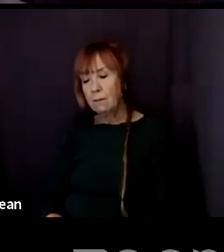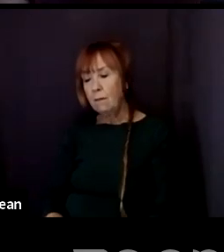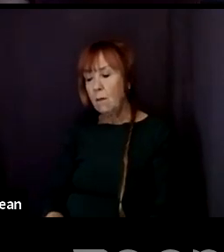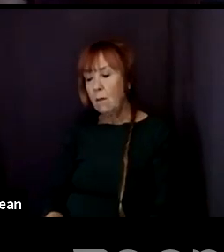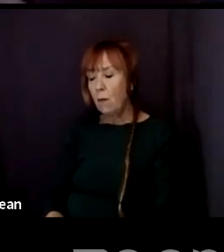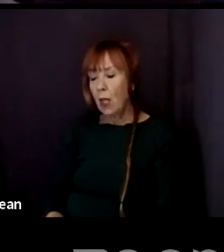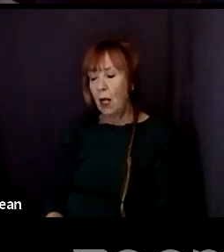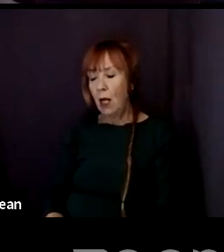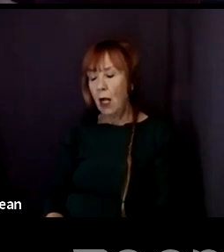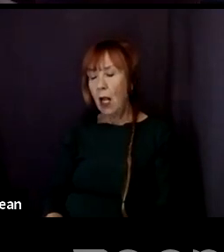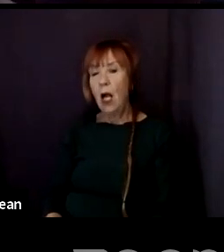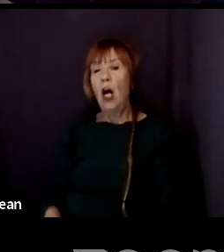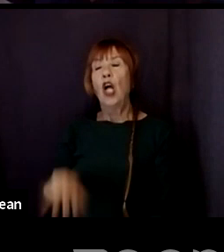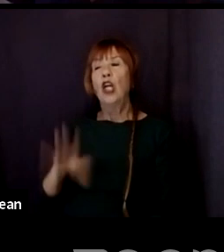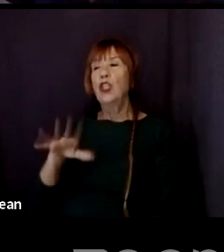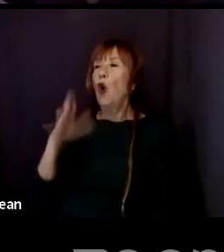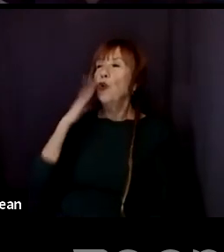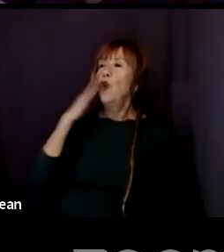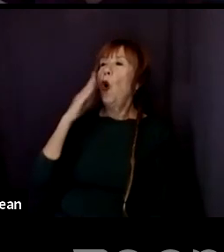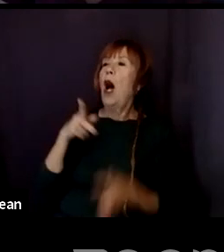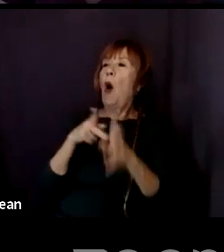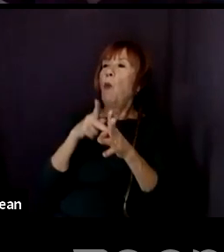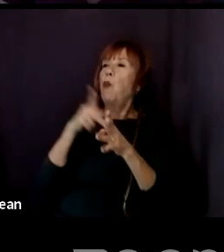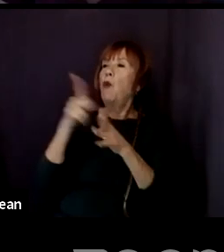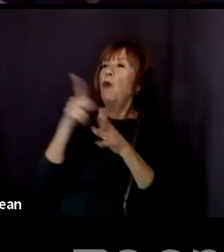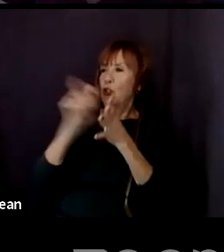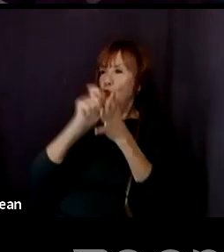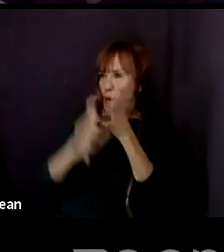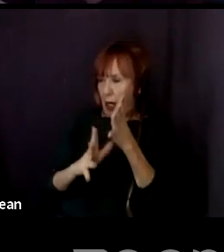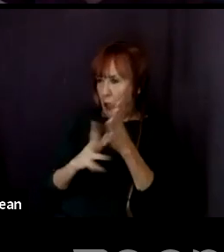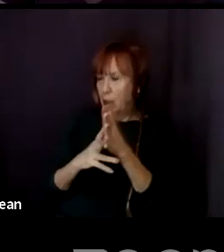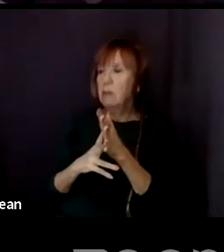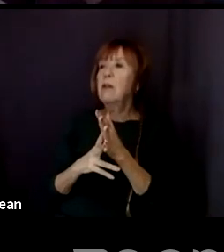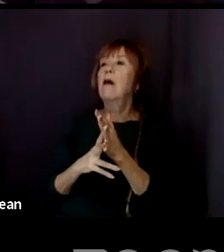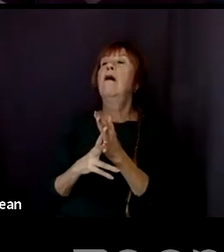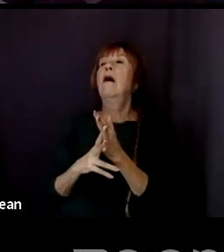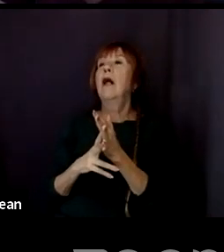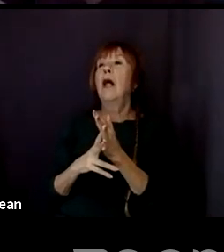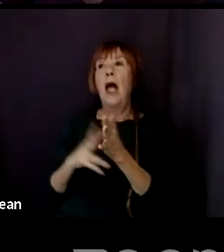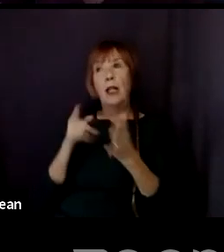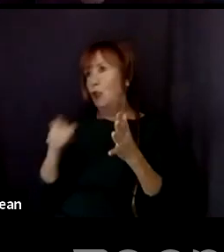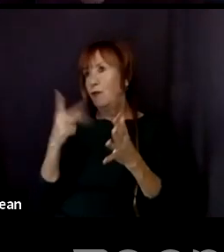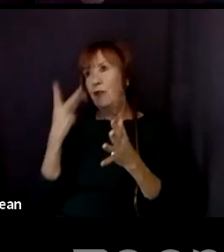as professional writers and have seen plenty of scripts come your way.